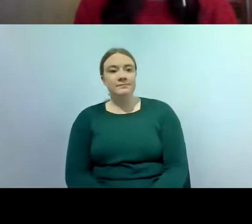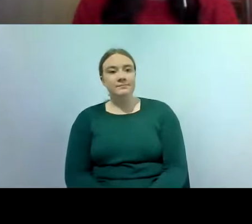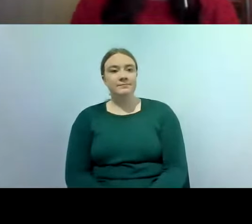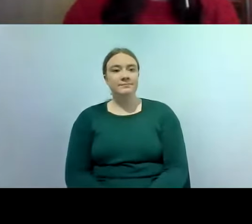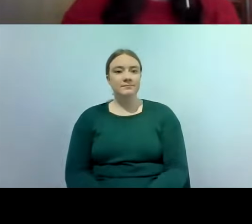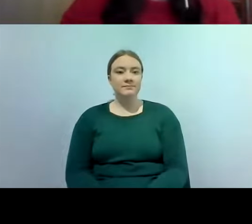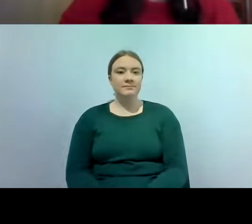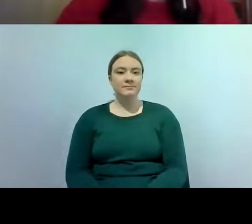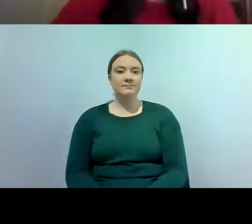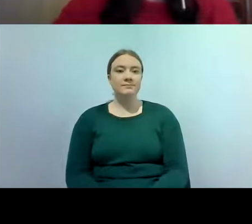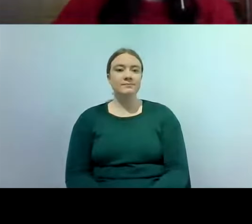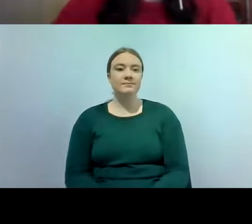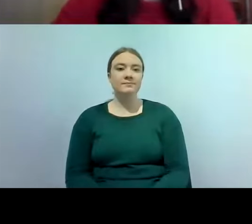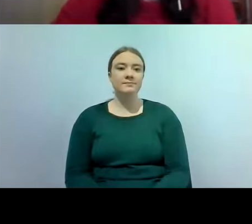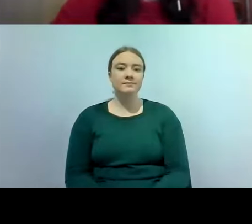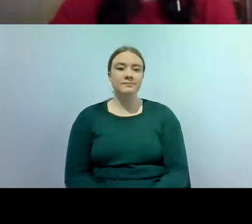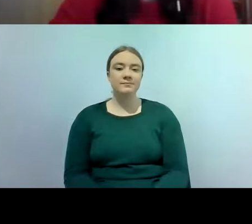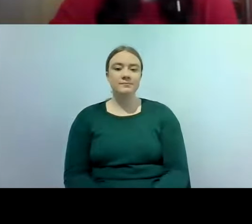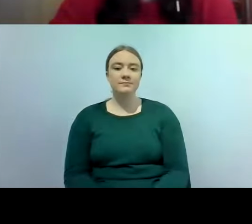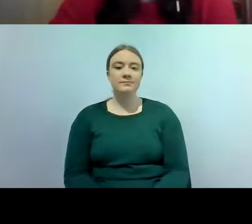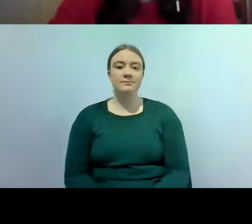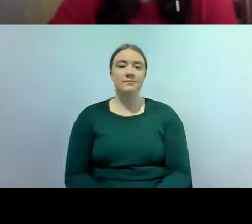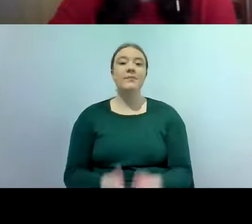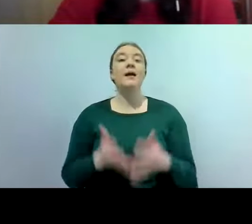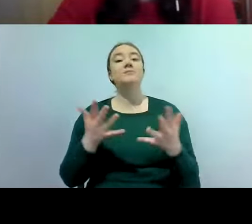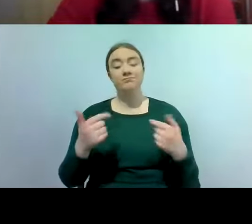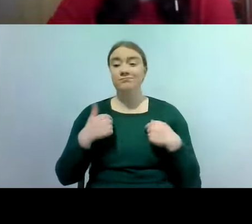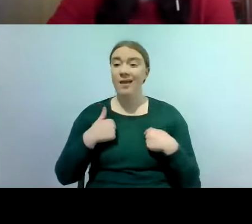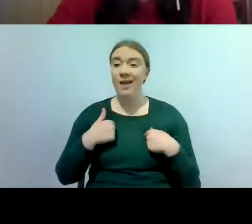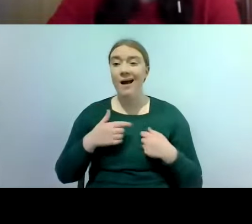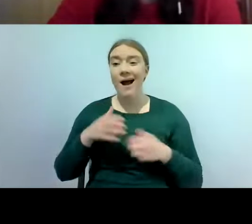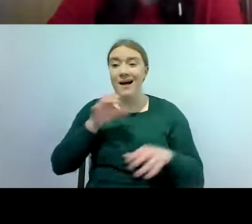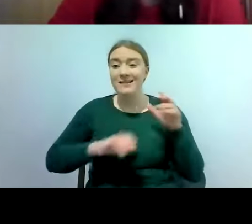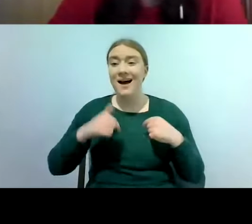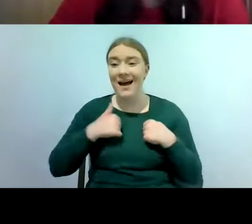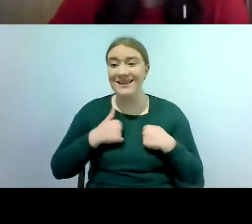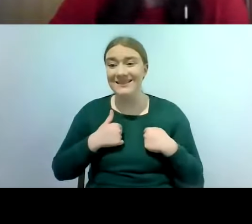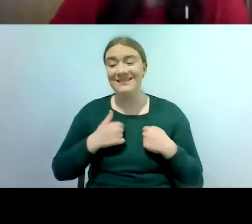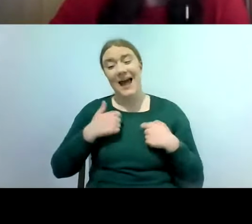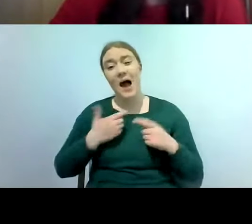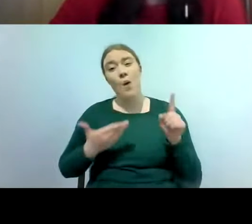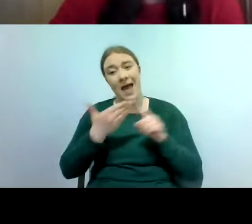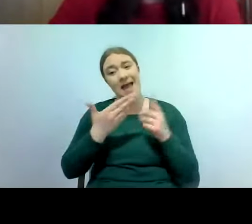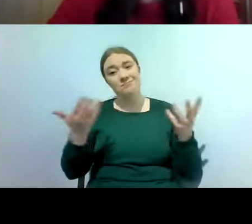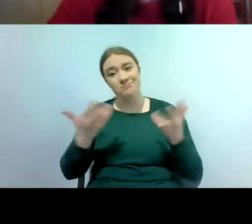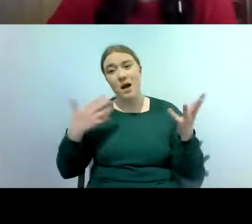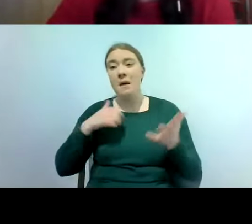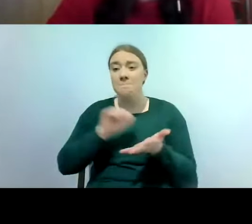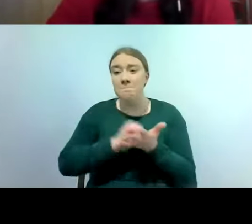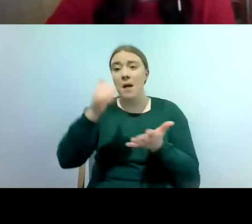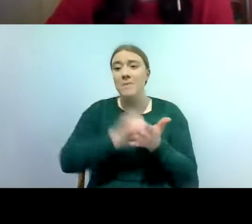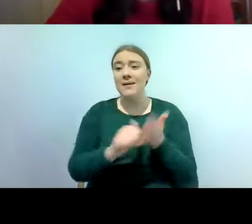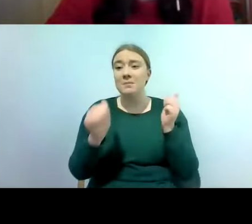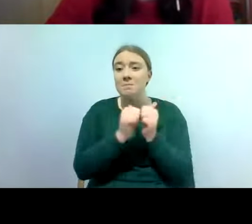so one of the things as scientists our aims are we publish papers and we know these aren't really